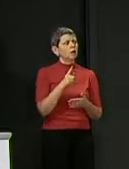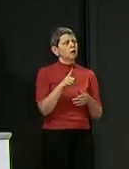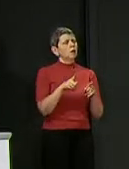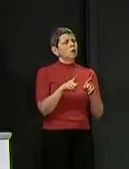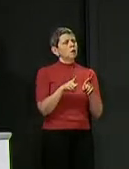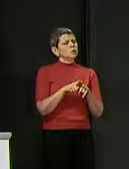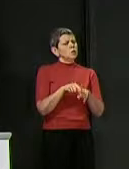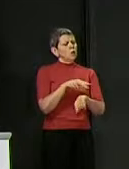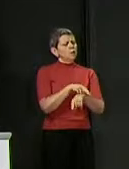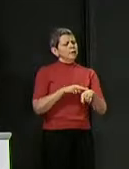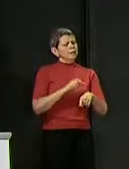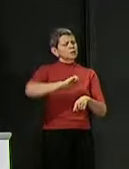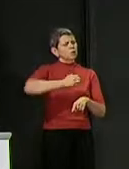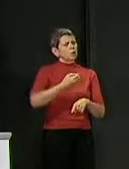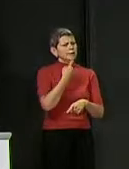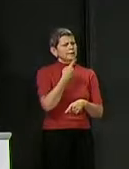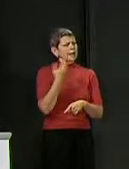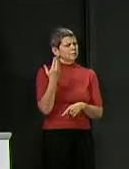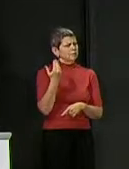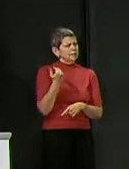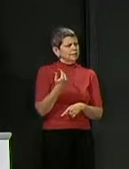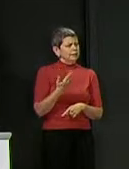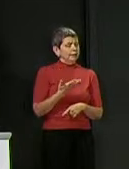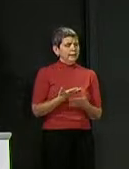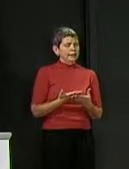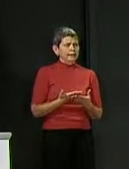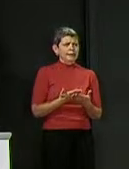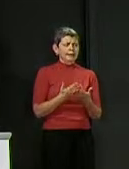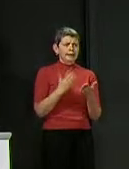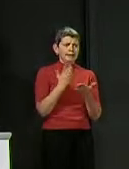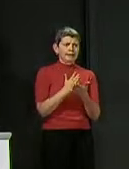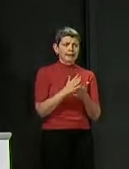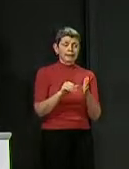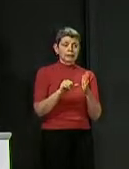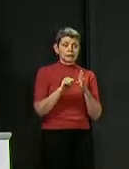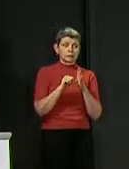ago said at the moment they have trouble enforcing this because they are not notified of breaches.